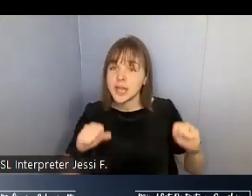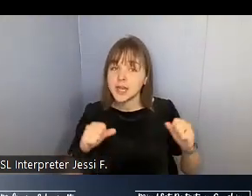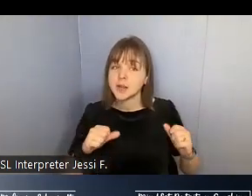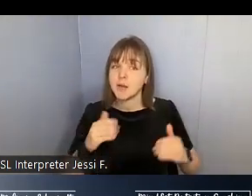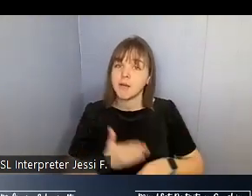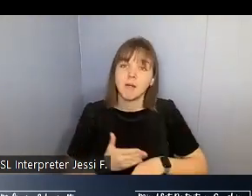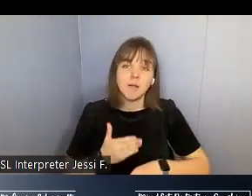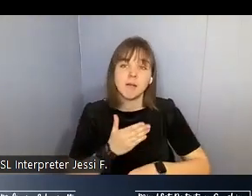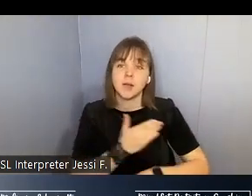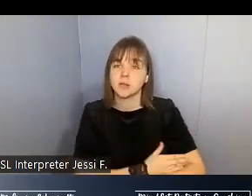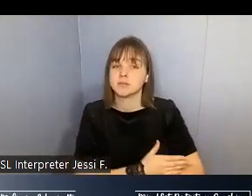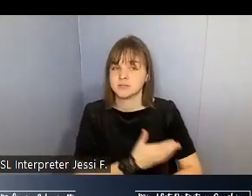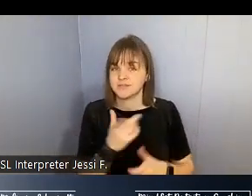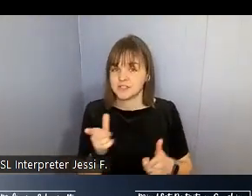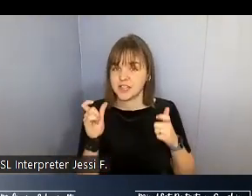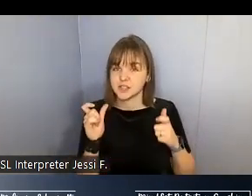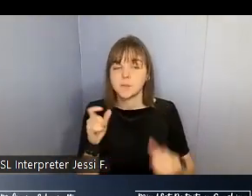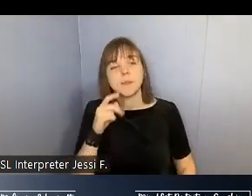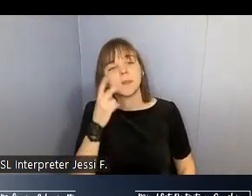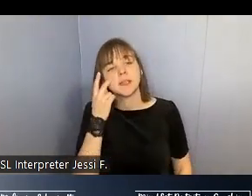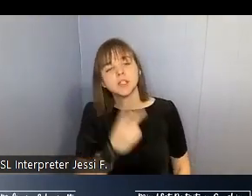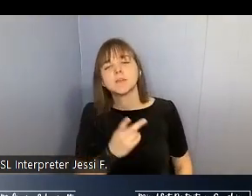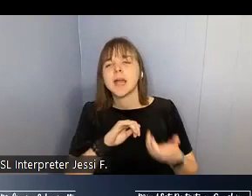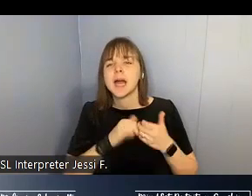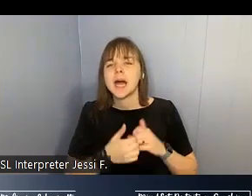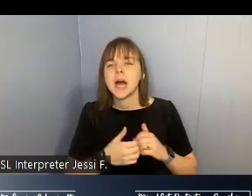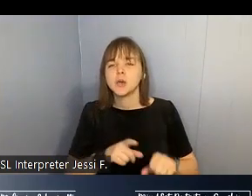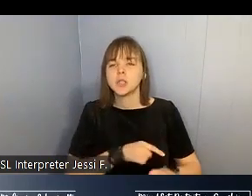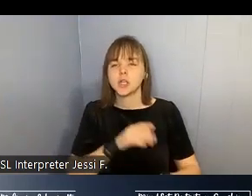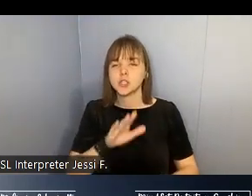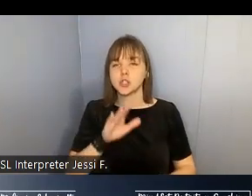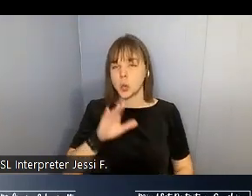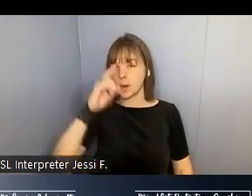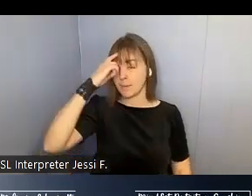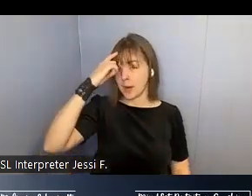So do you know how long it takes for your brain and your stomach